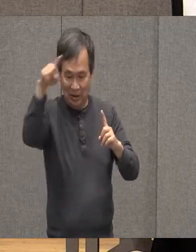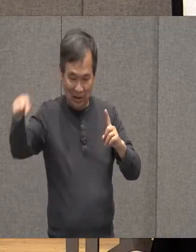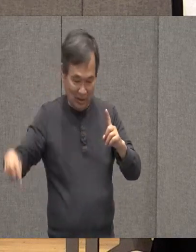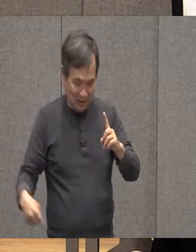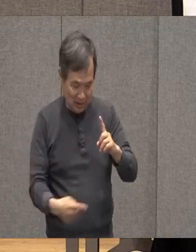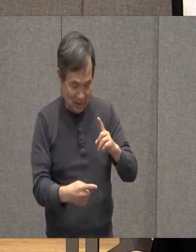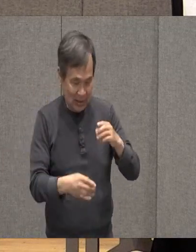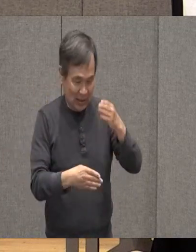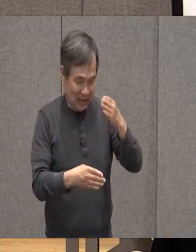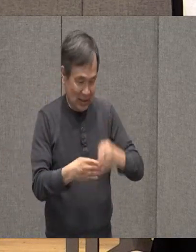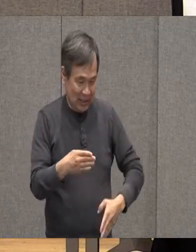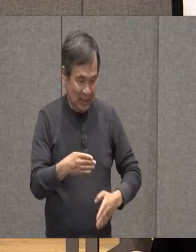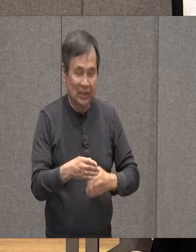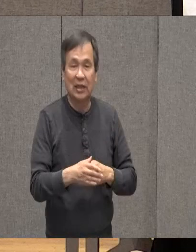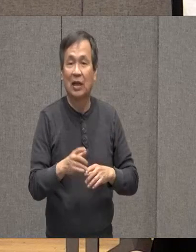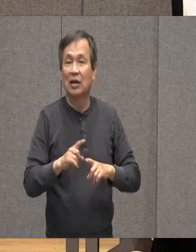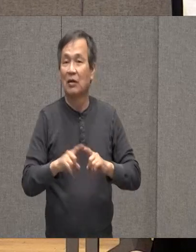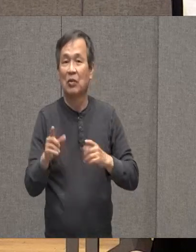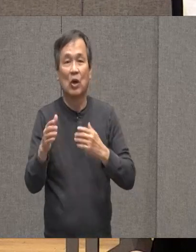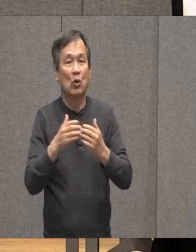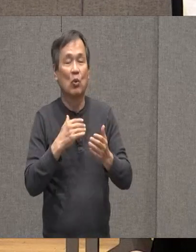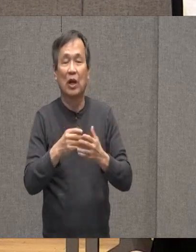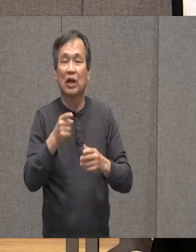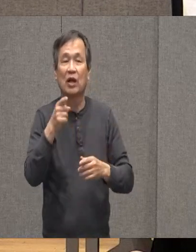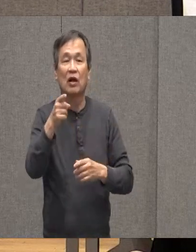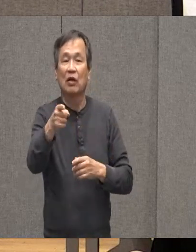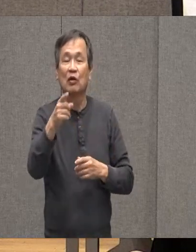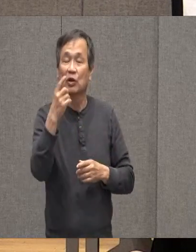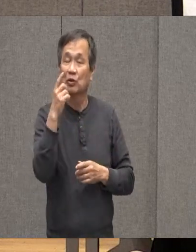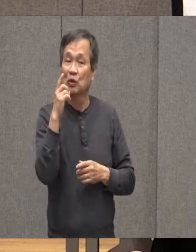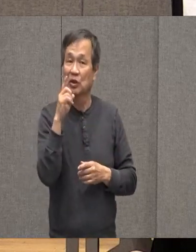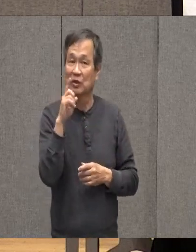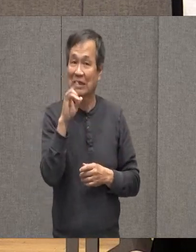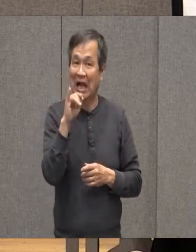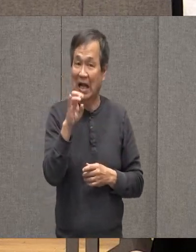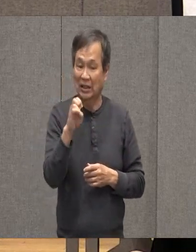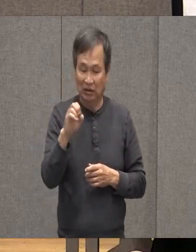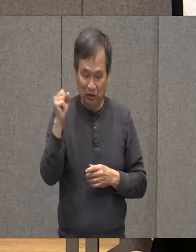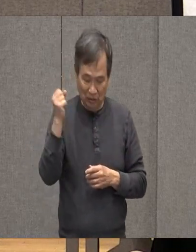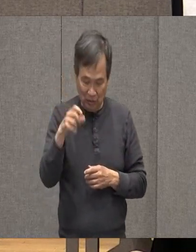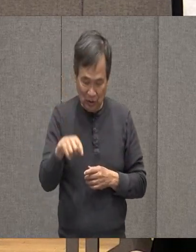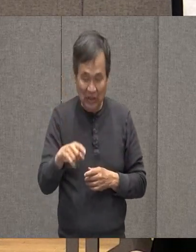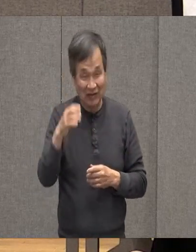But whatever you roll, when you roll that dice and whatever you land on you've got to decide which operation